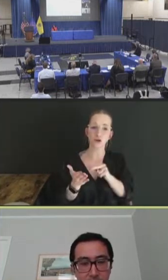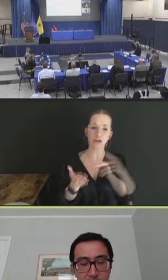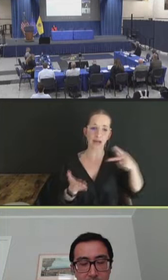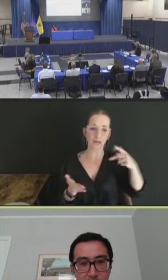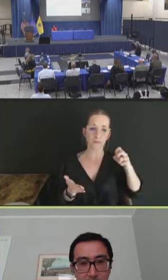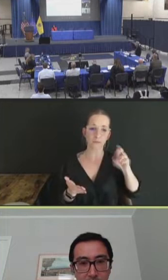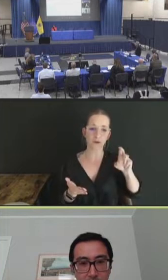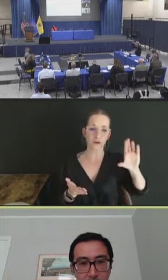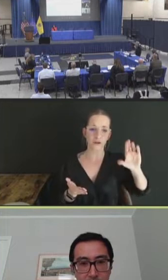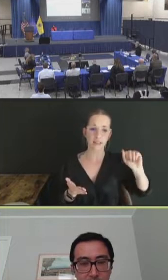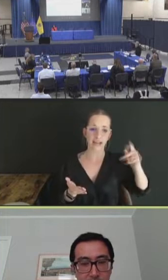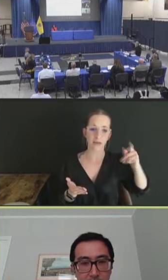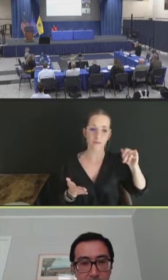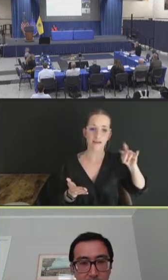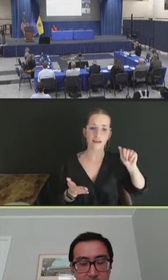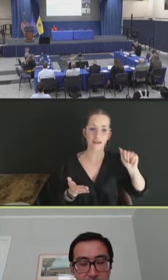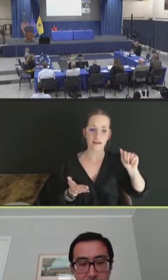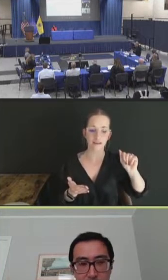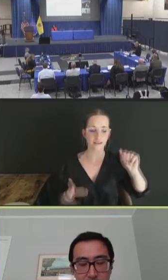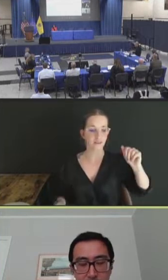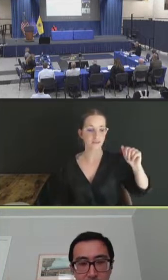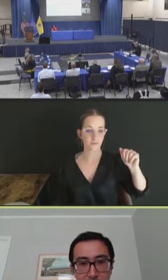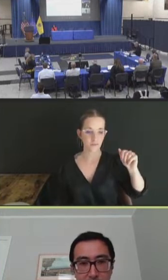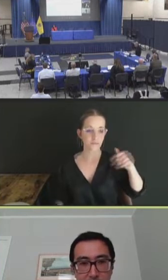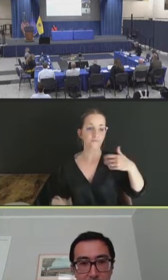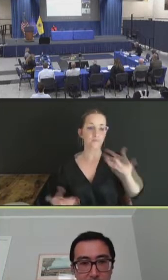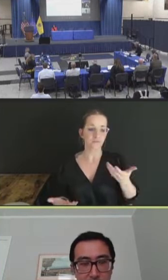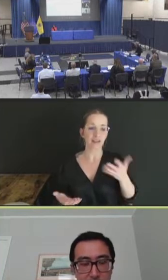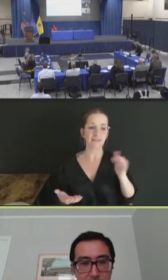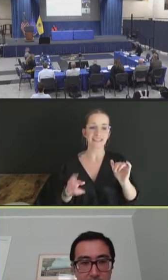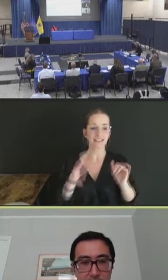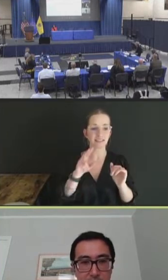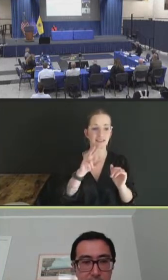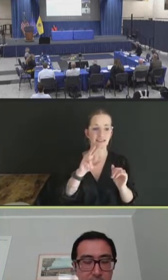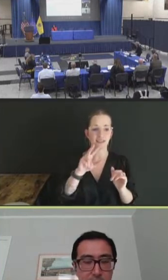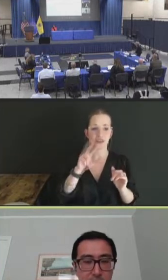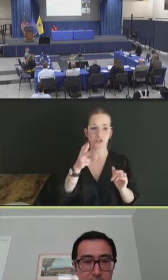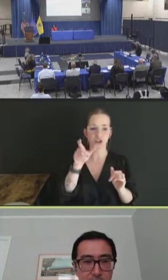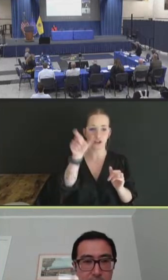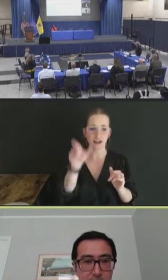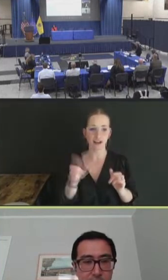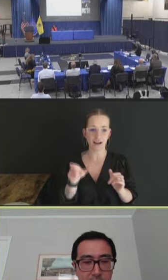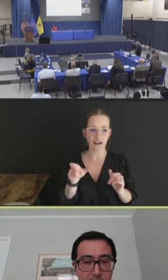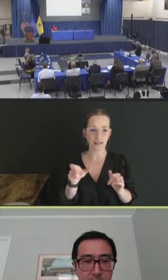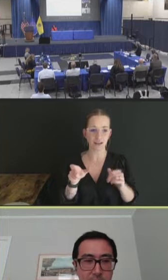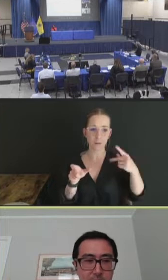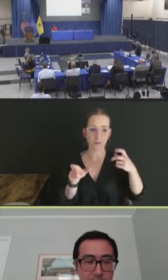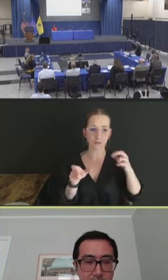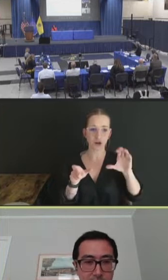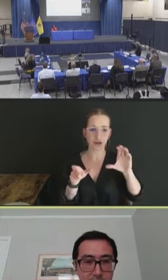third numeric column. And what we see is very high risk in certain essential sectors, facilities,